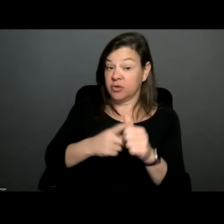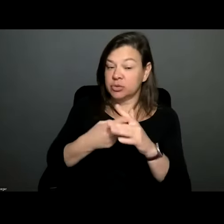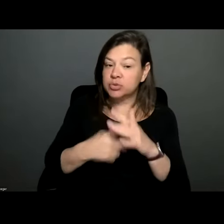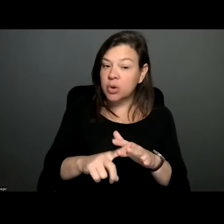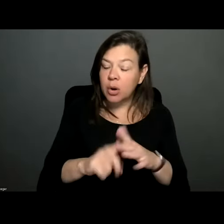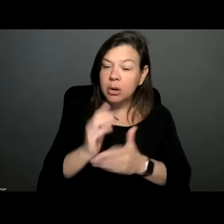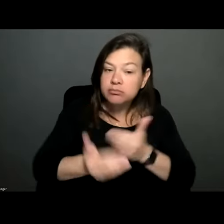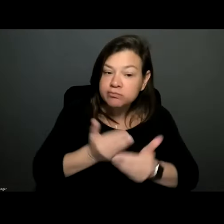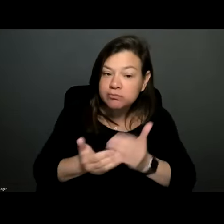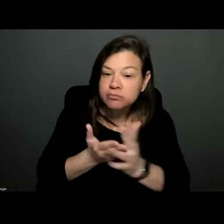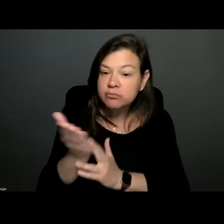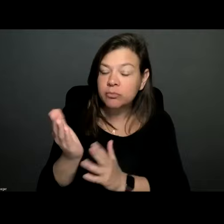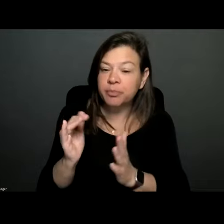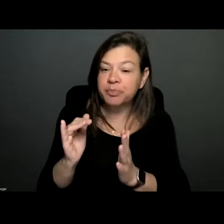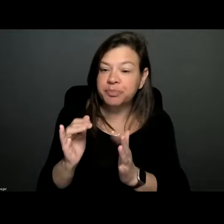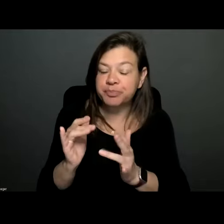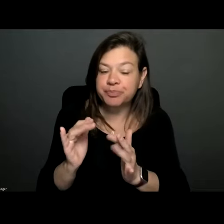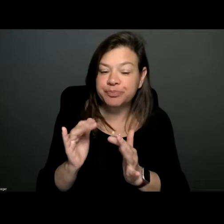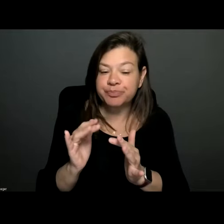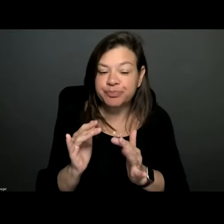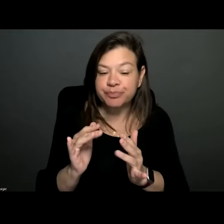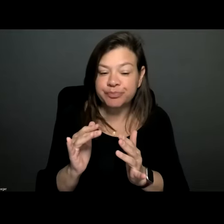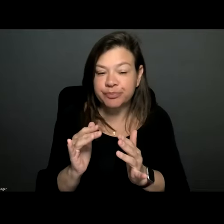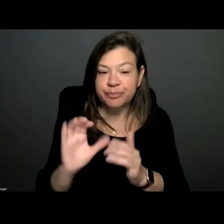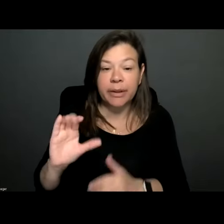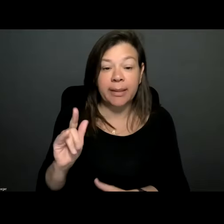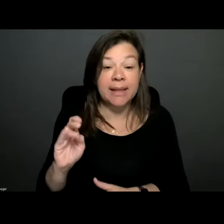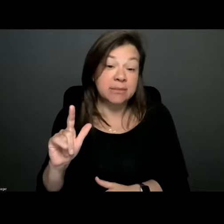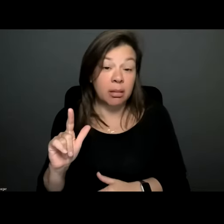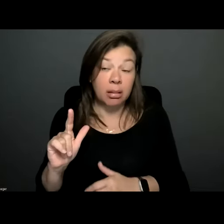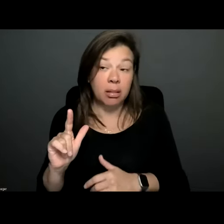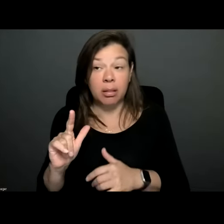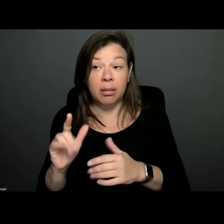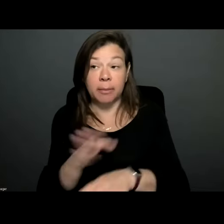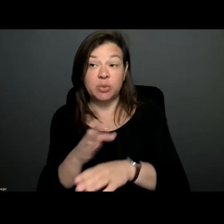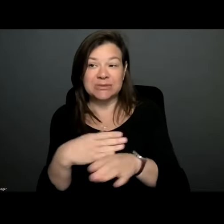through the classical music system, essentially.